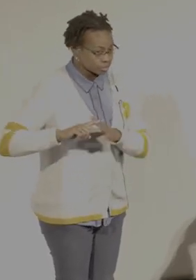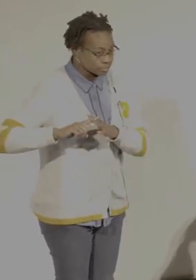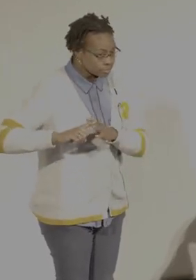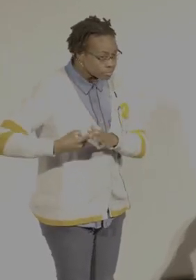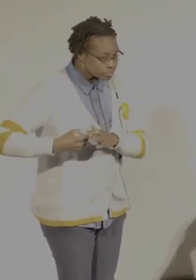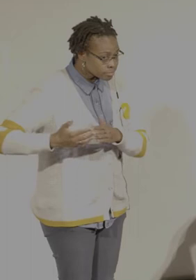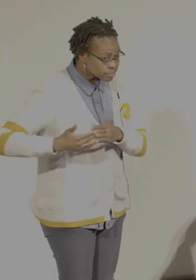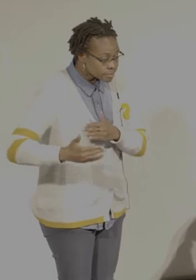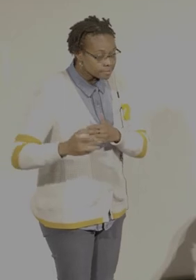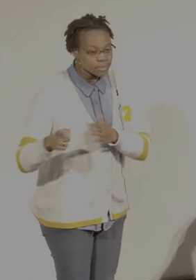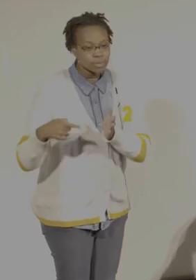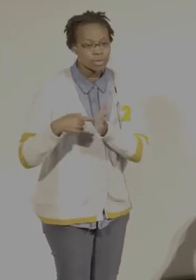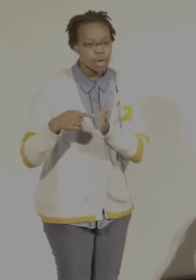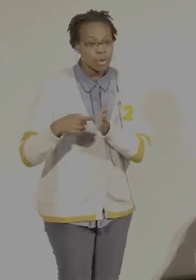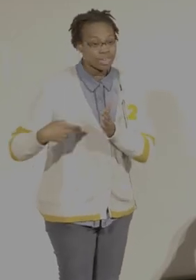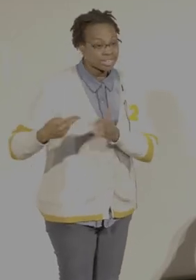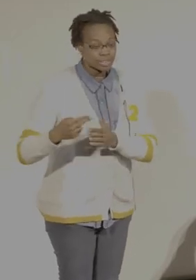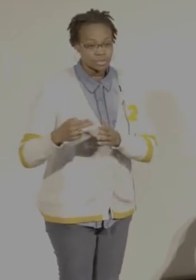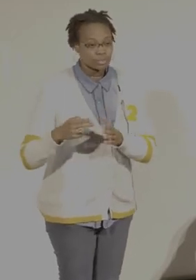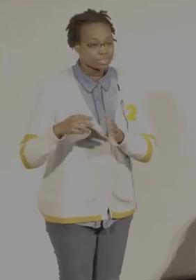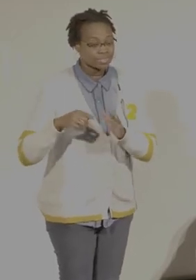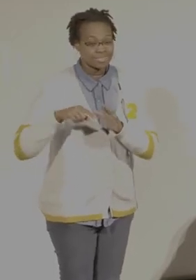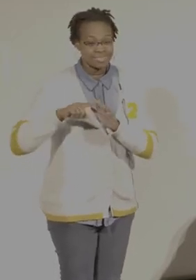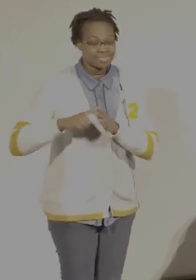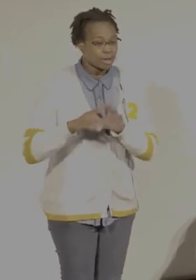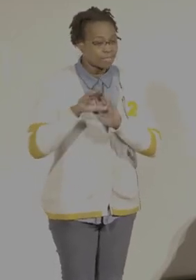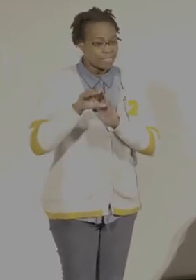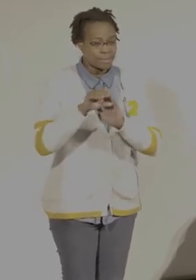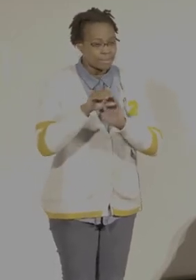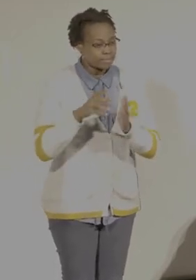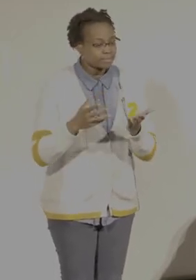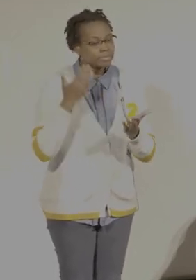"We owe it to history just to start filming. "I don't know if a film's gonna get made